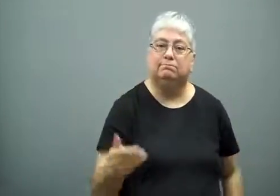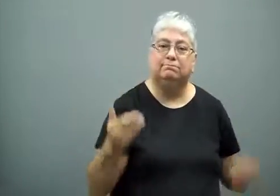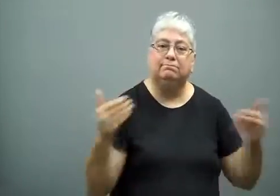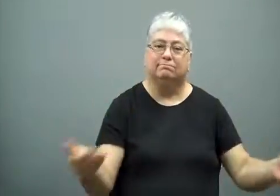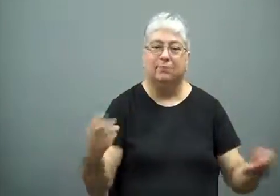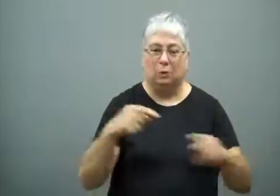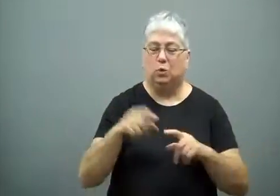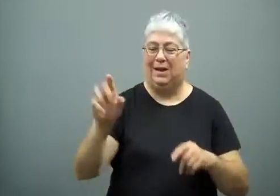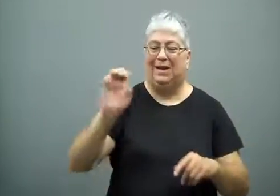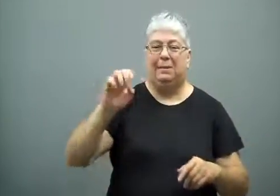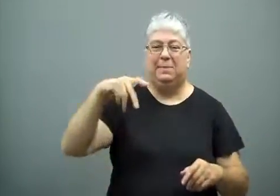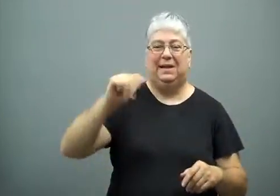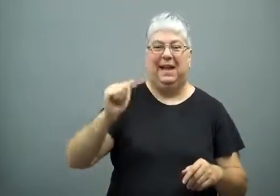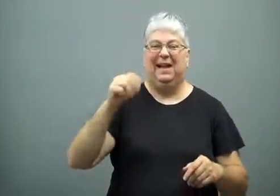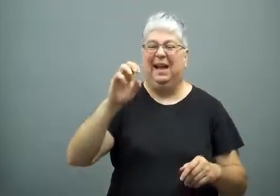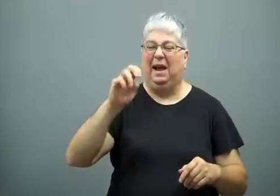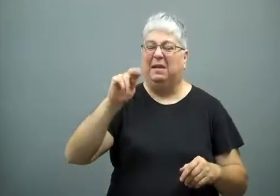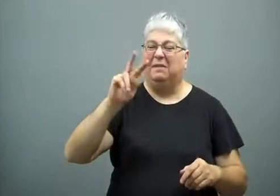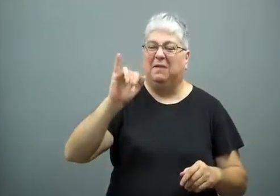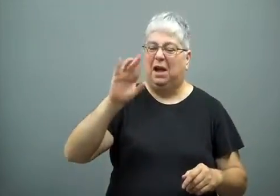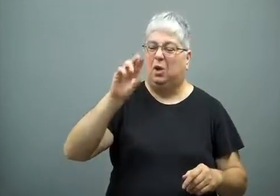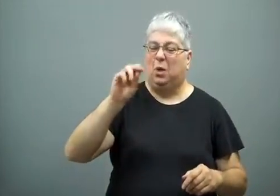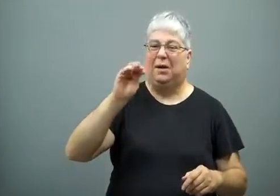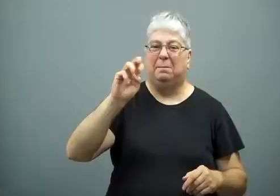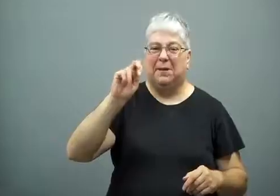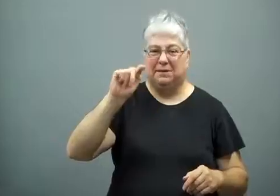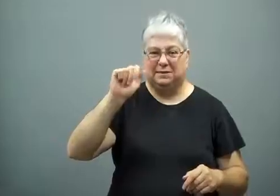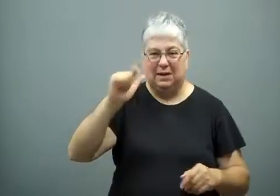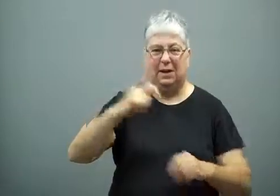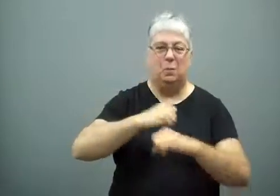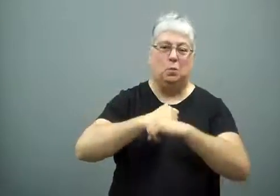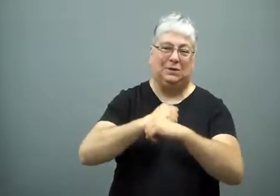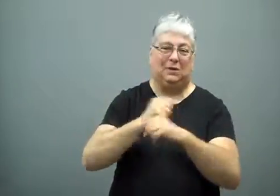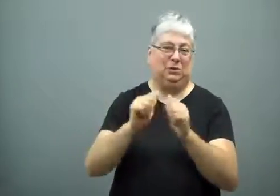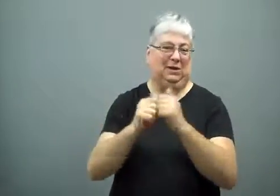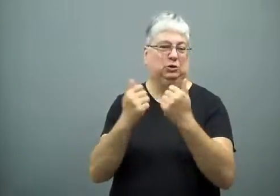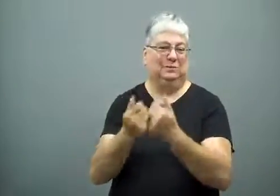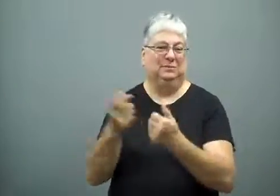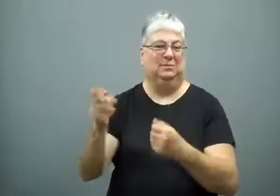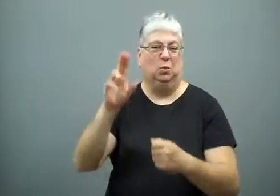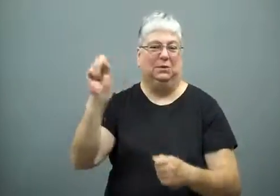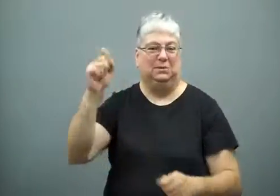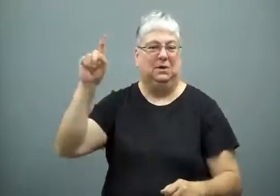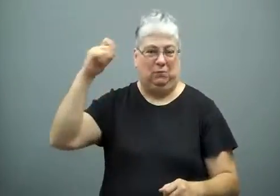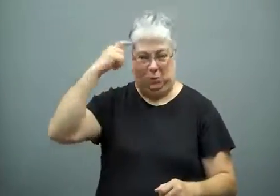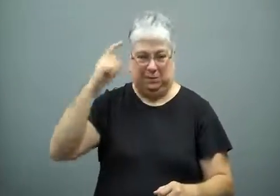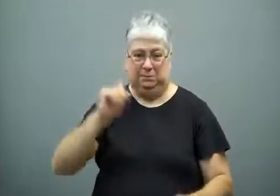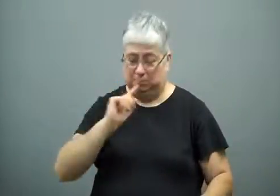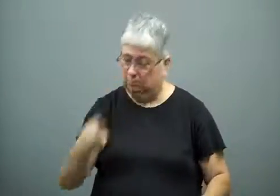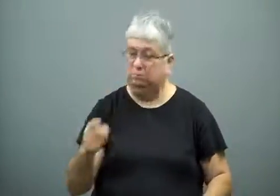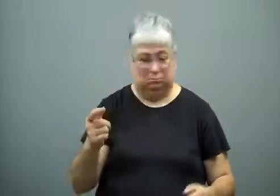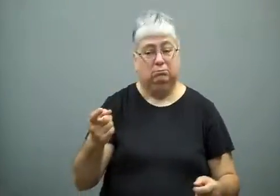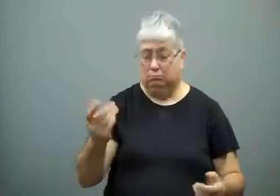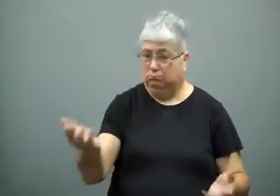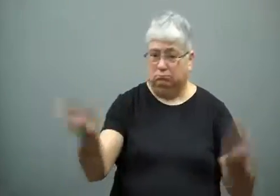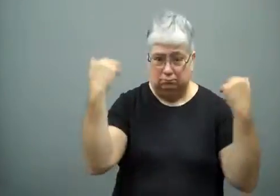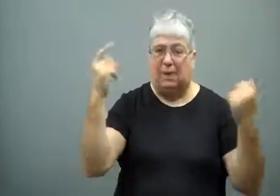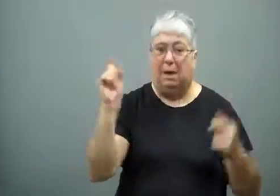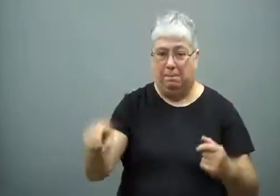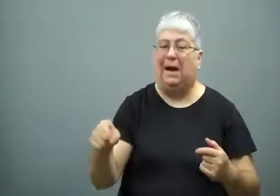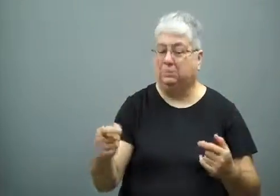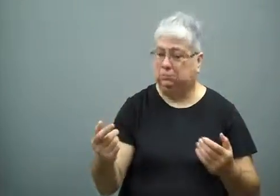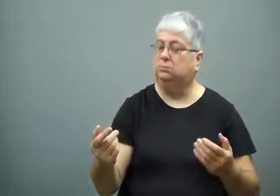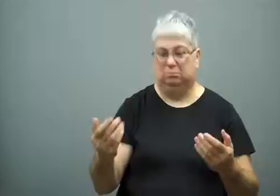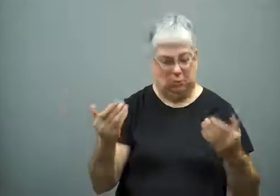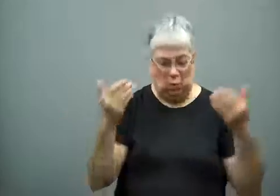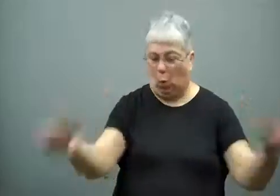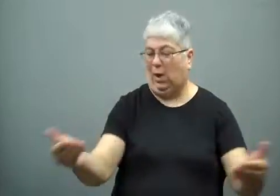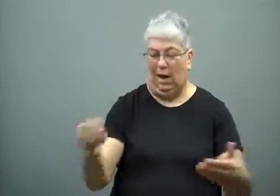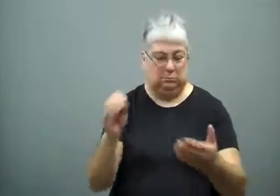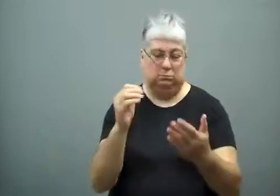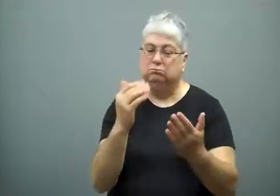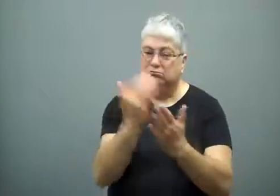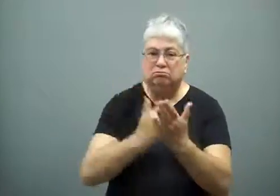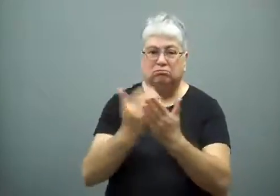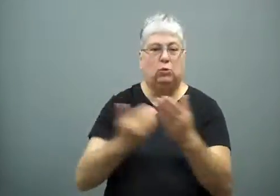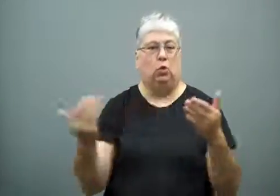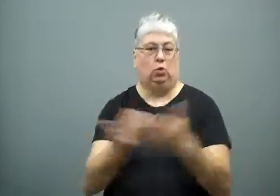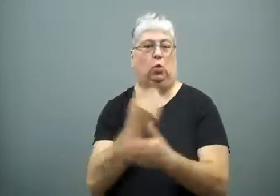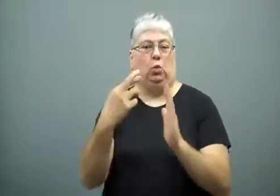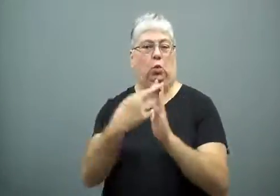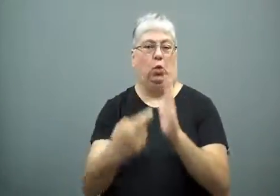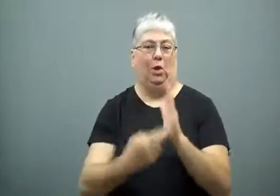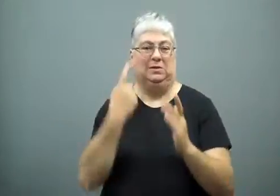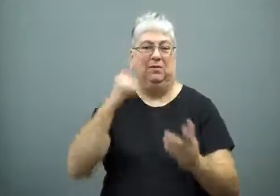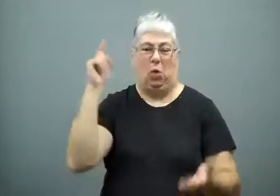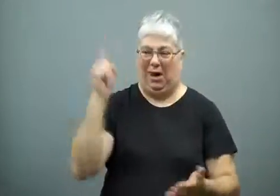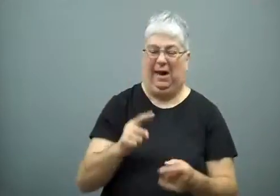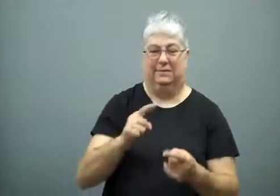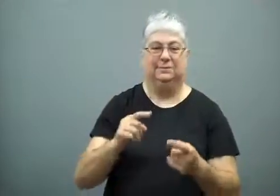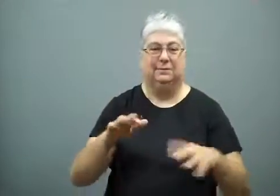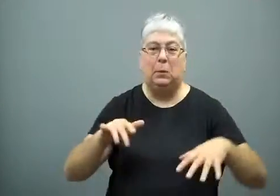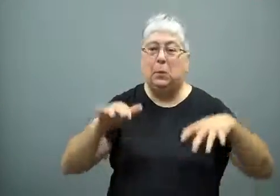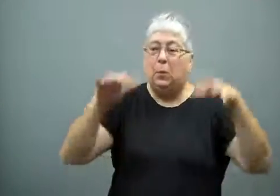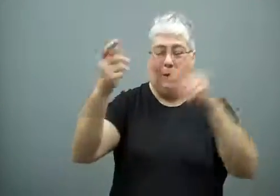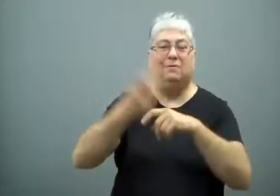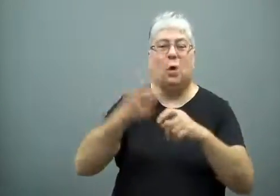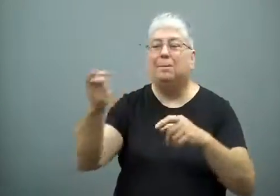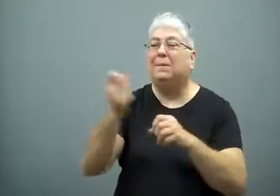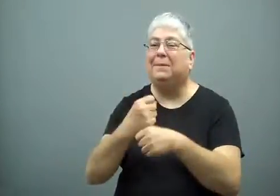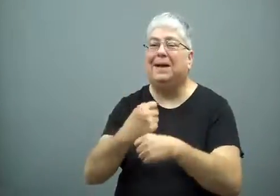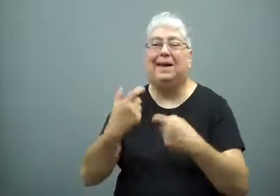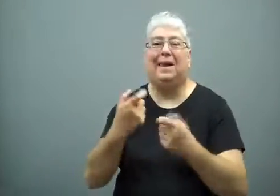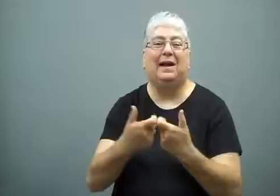He ordered the EPA (Environmental Protection Agency)